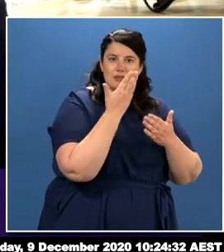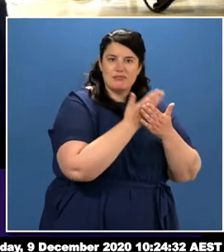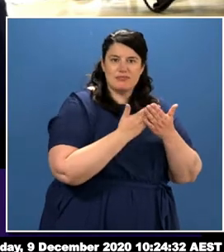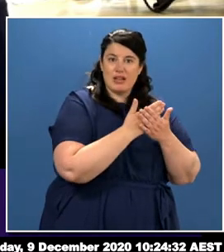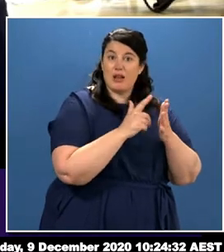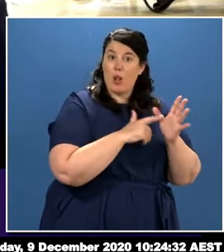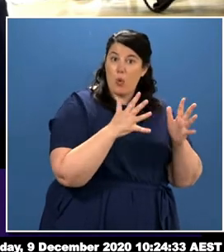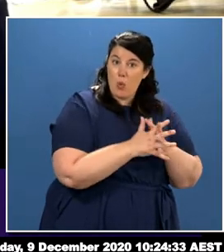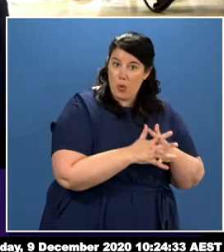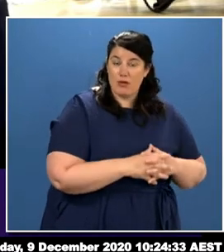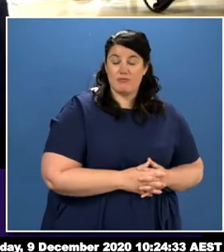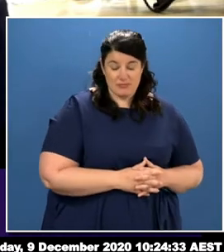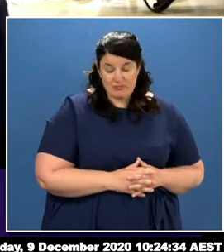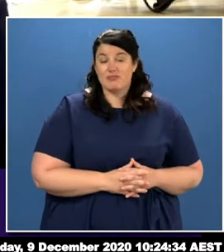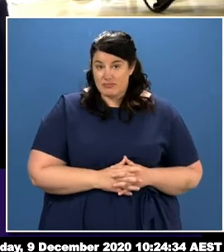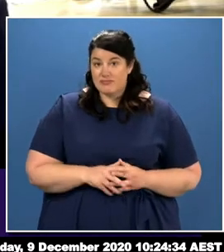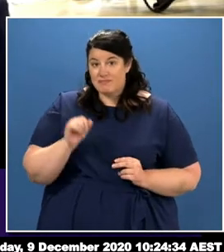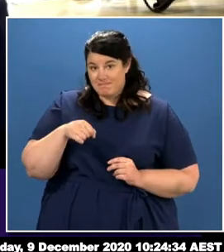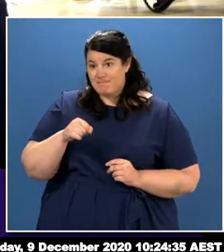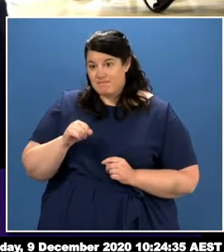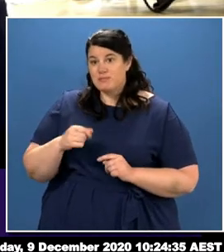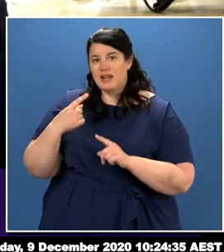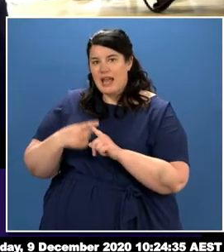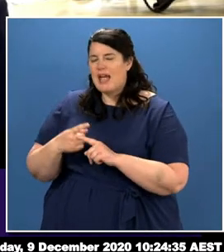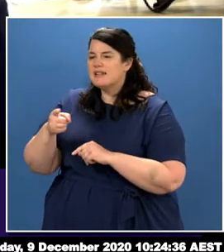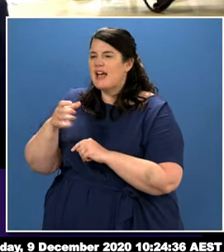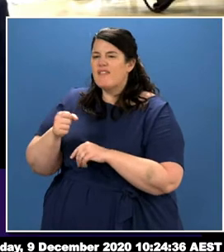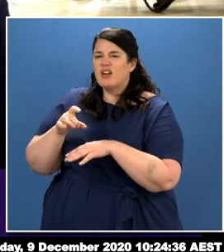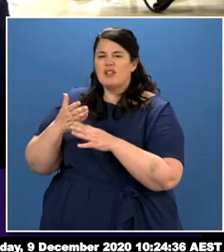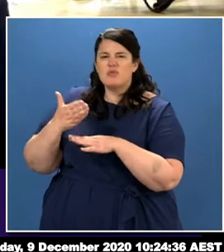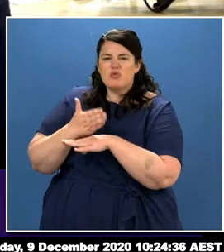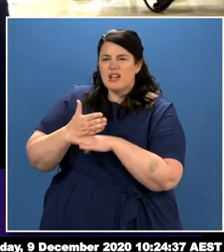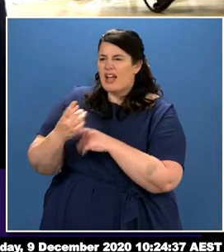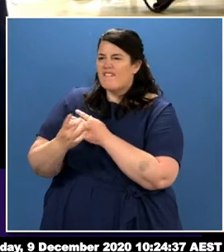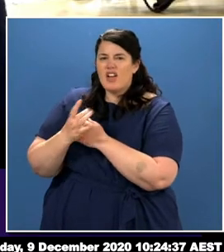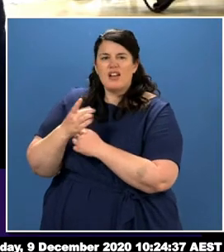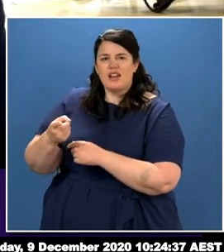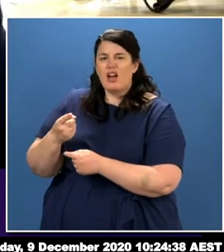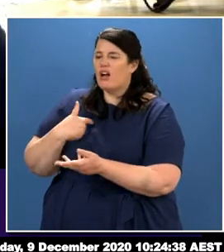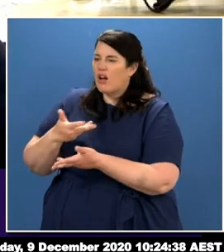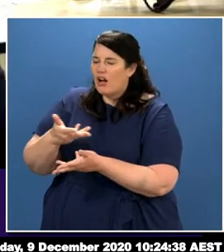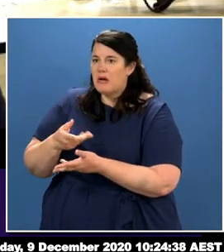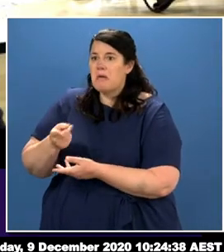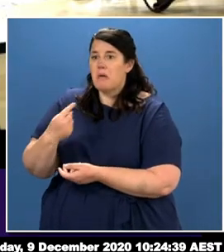Partially, yes. There was also some assistance from a careers adviser. And when you were working through that, as you said your